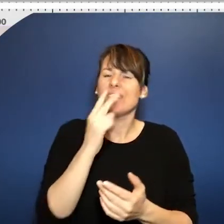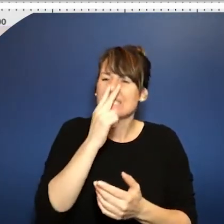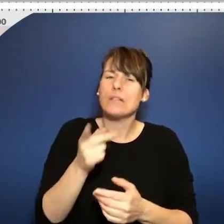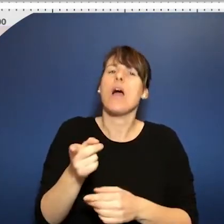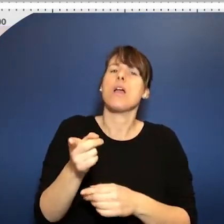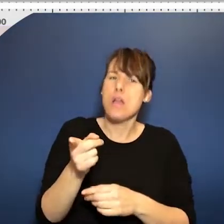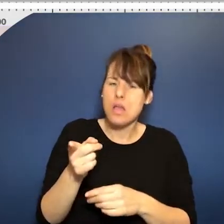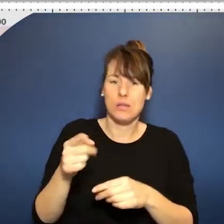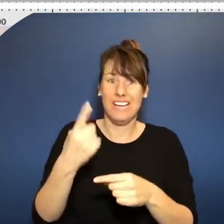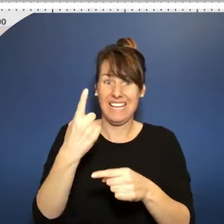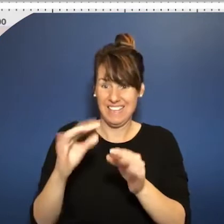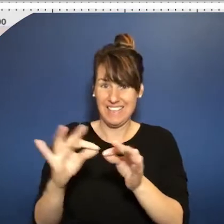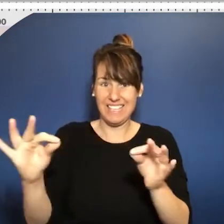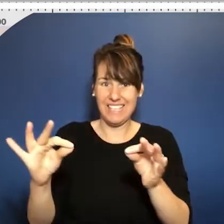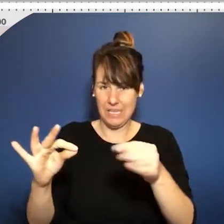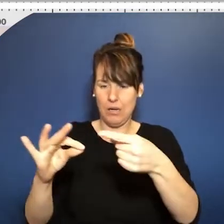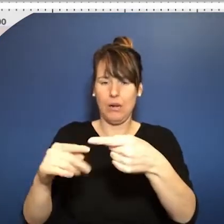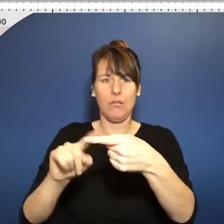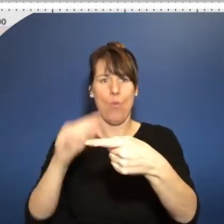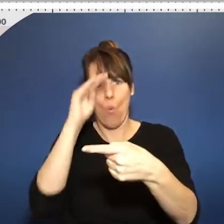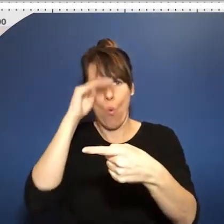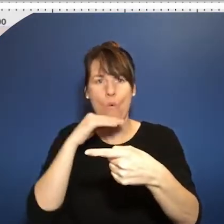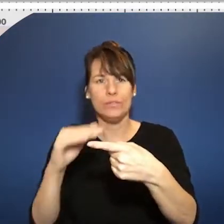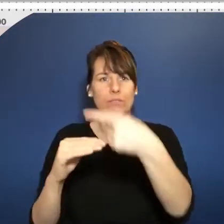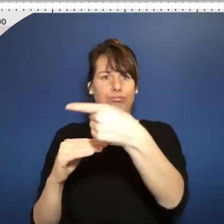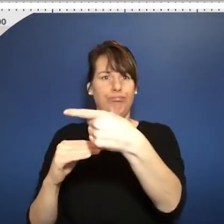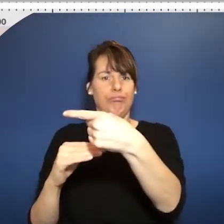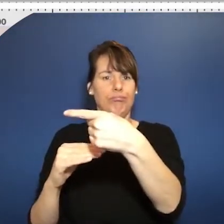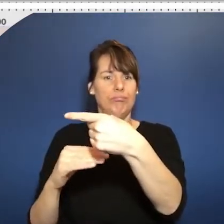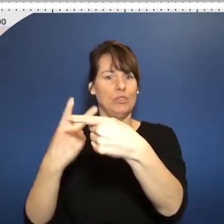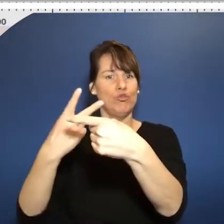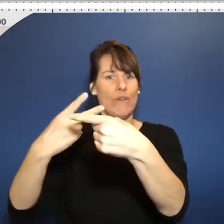one tier belongs to an upper tier.